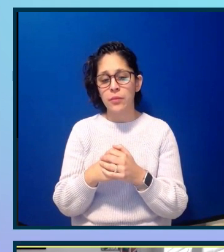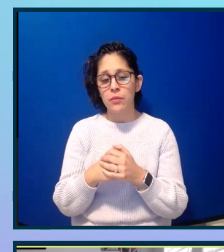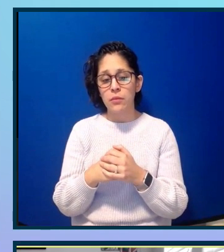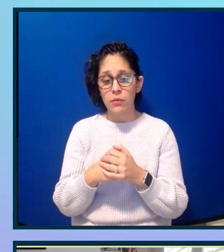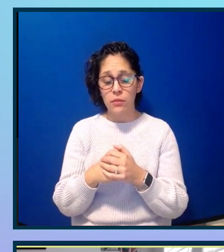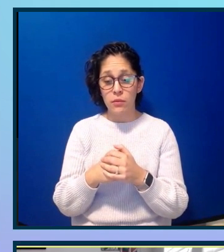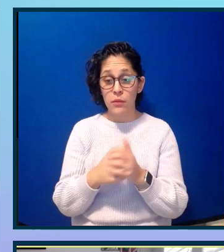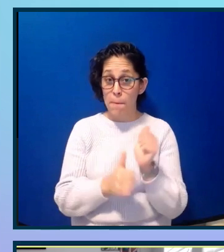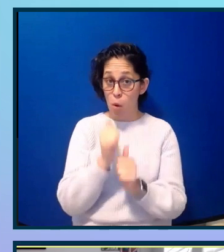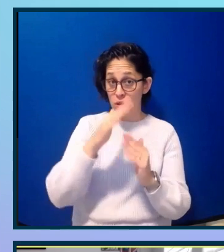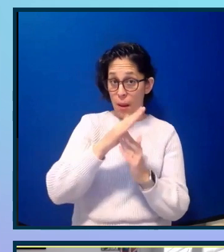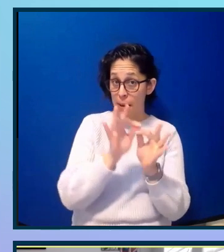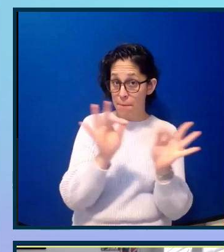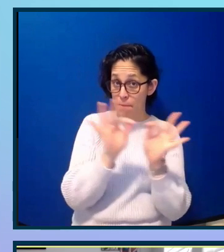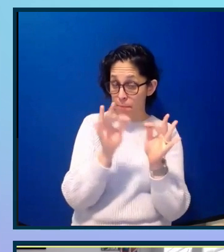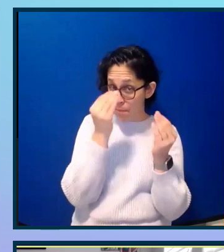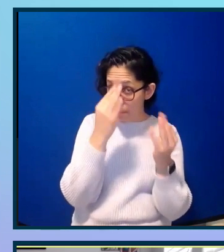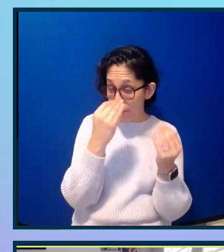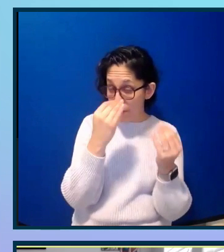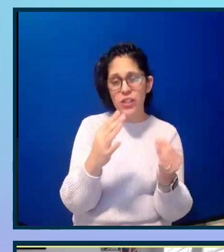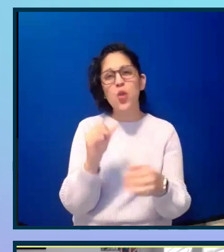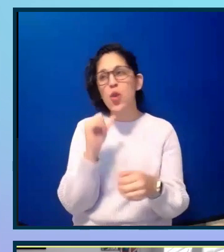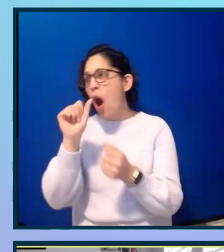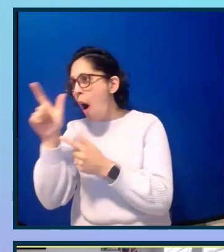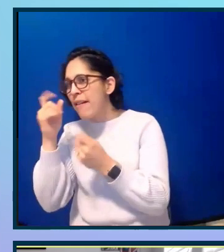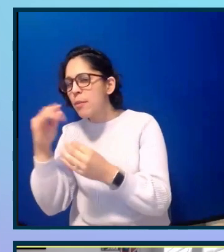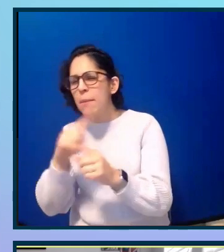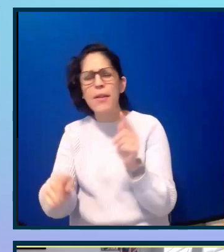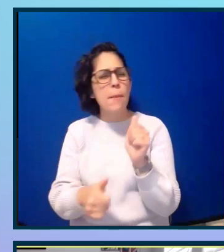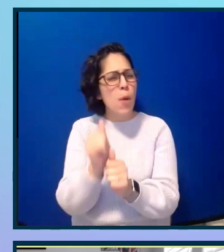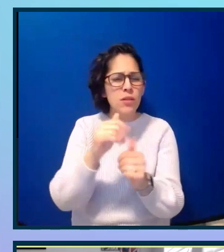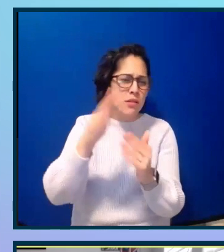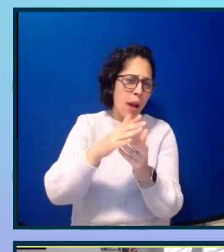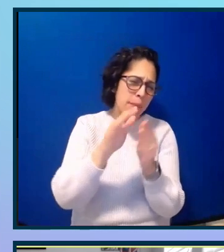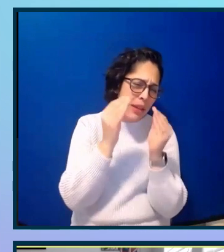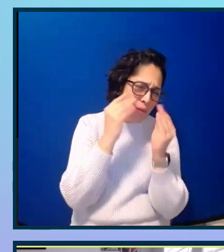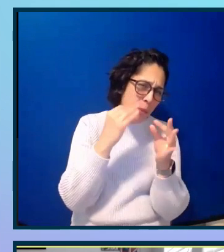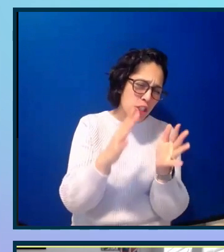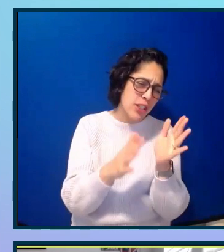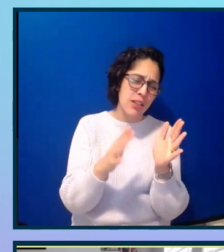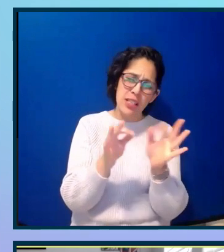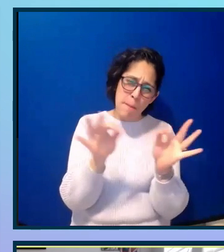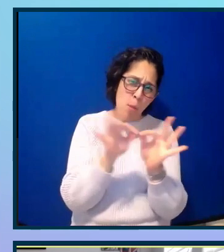not just any information is easy to identify, but that the person accessing that information can really tell right away